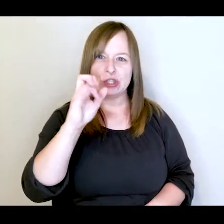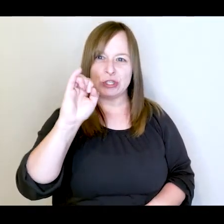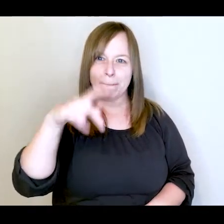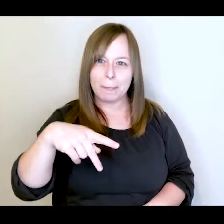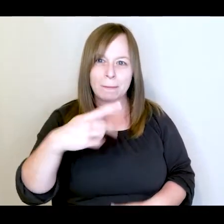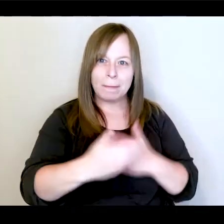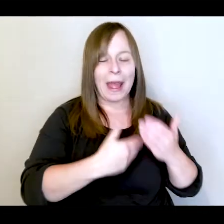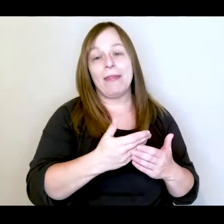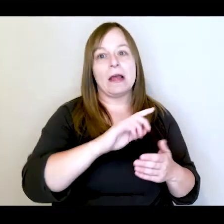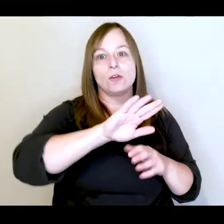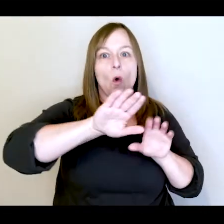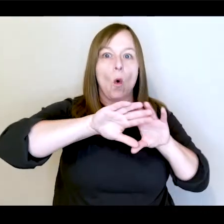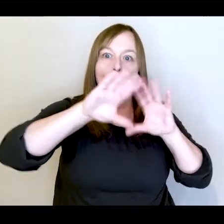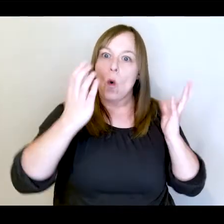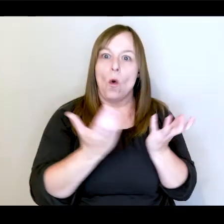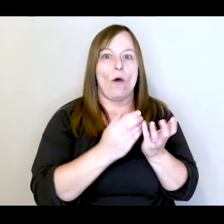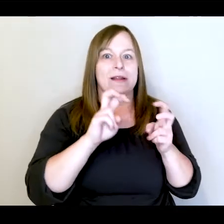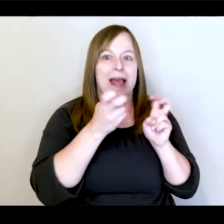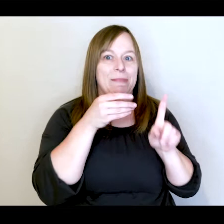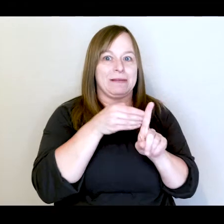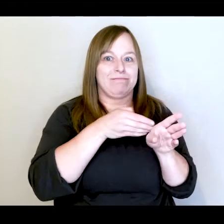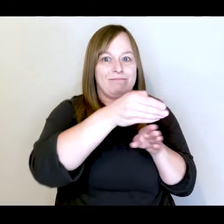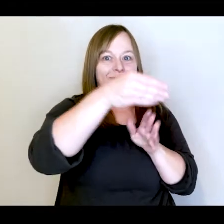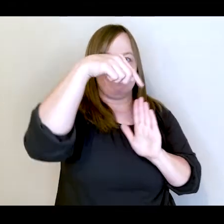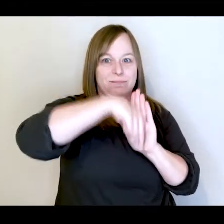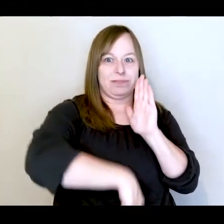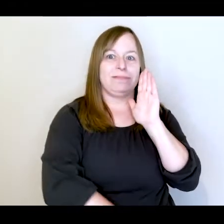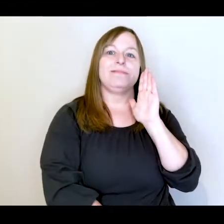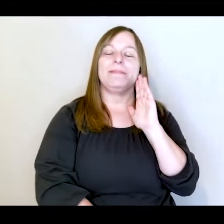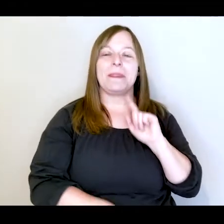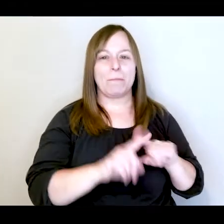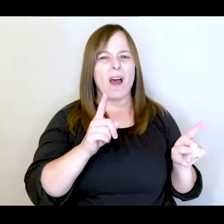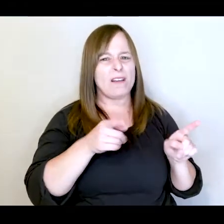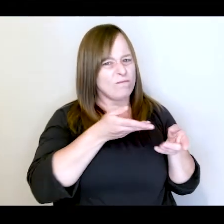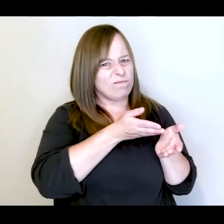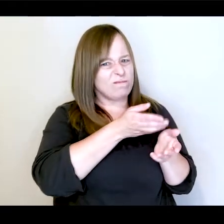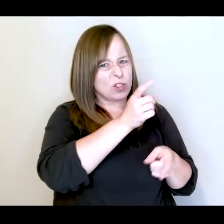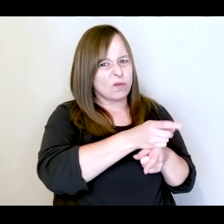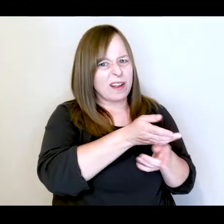topic for discussion, but I think you're right to ask. And it can really be